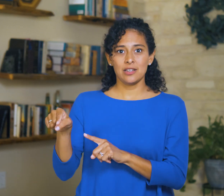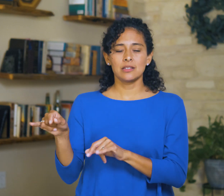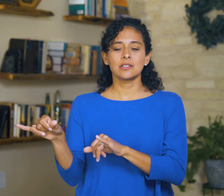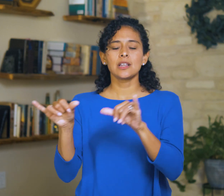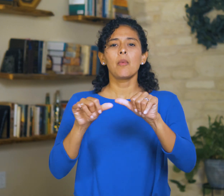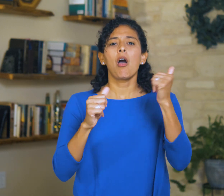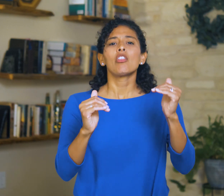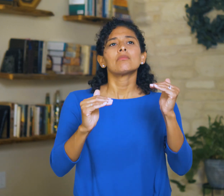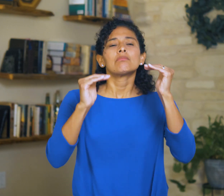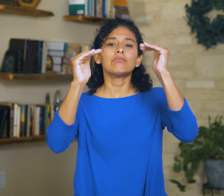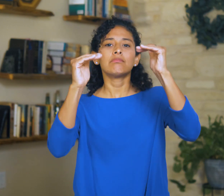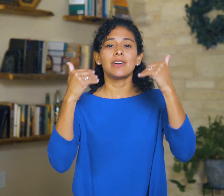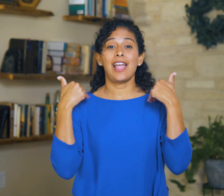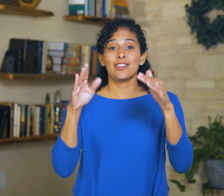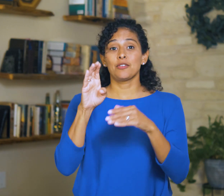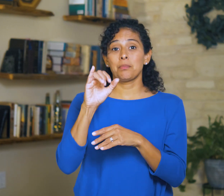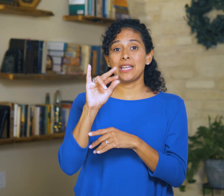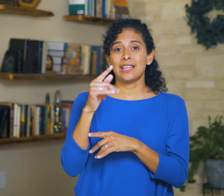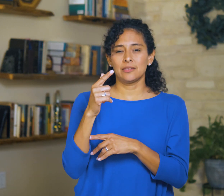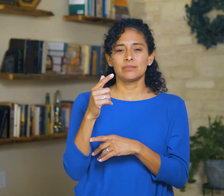to the story of a high ranking angelic being.